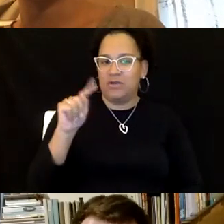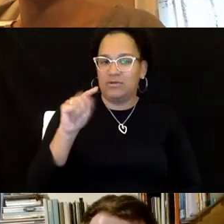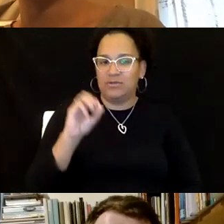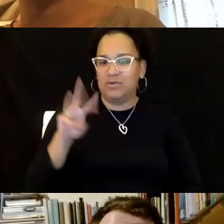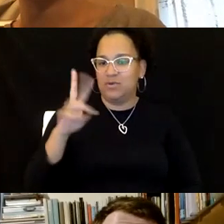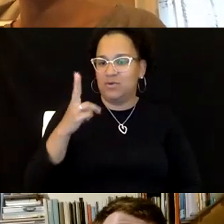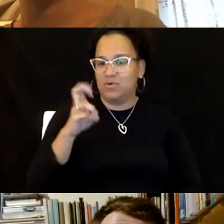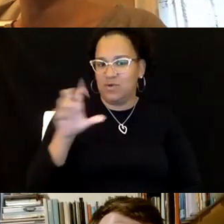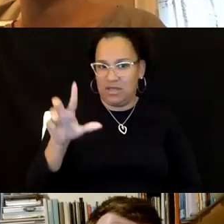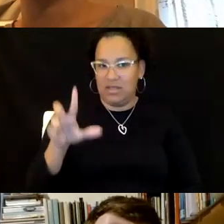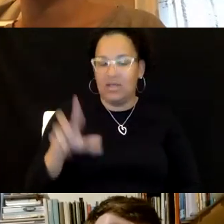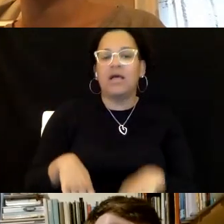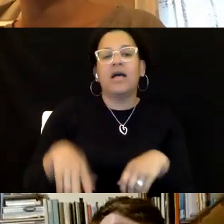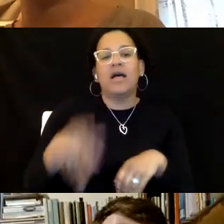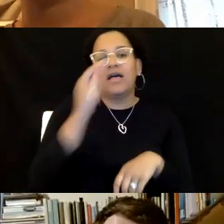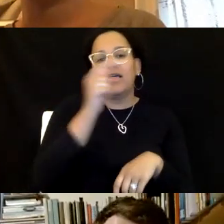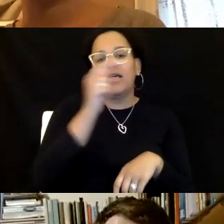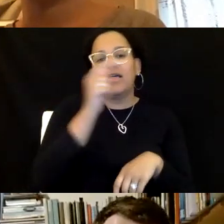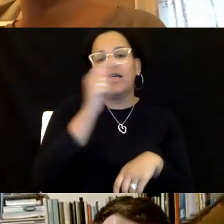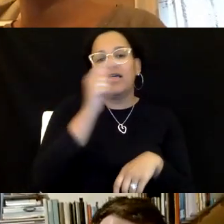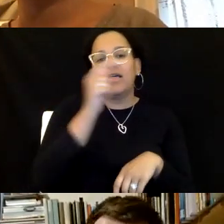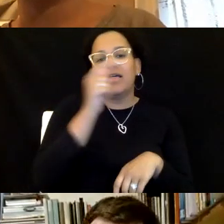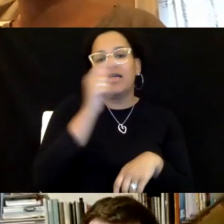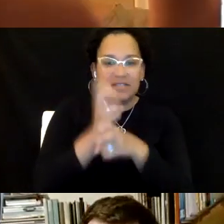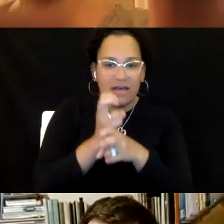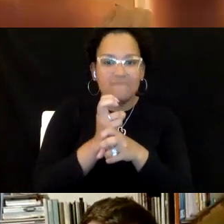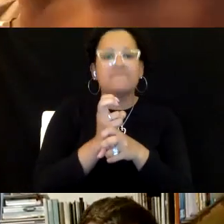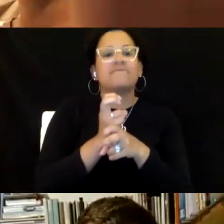Karl Knights (he/him): The zoo is tough terrain Healy.